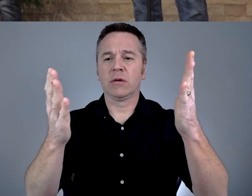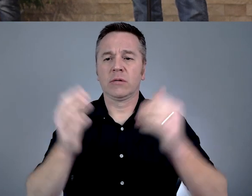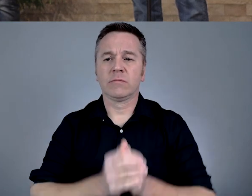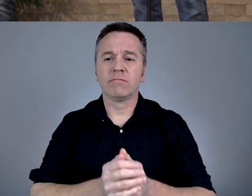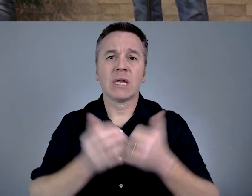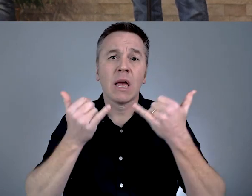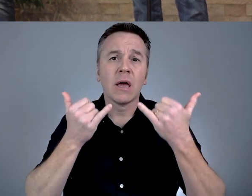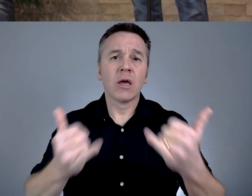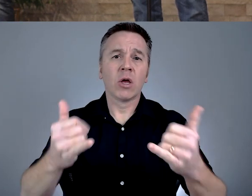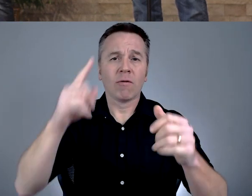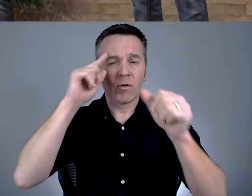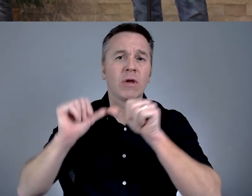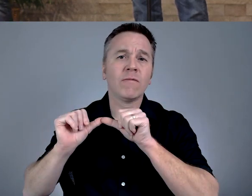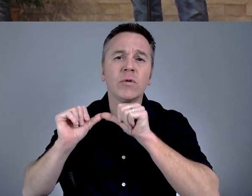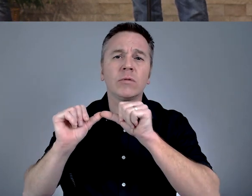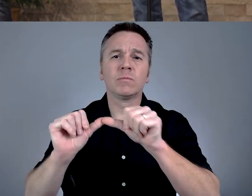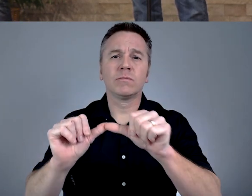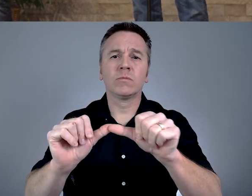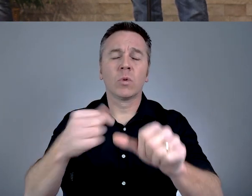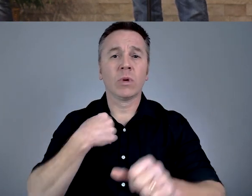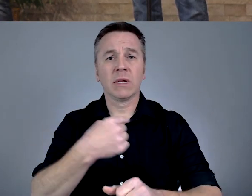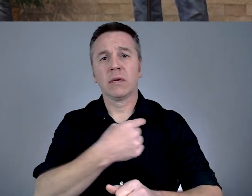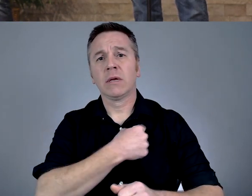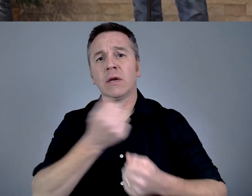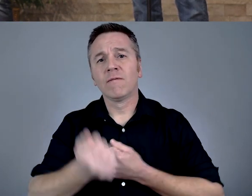Now and ever we confess